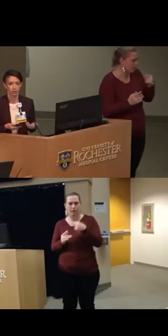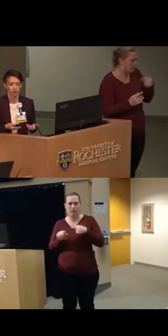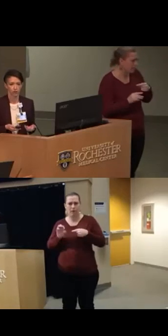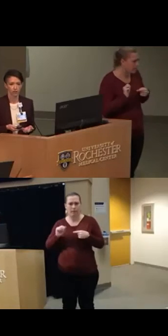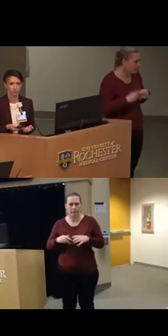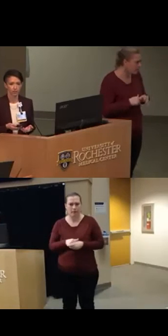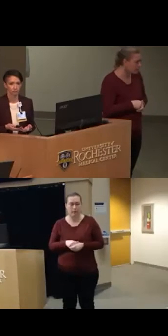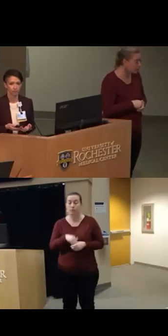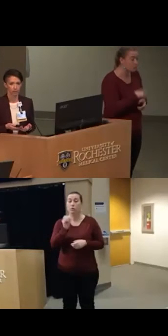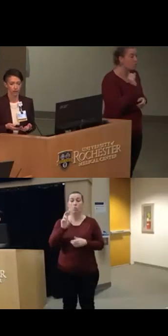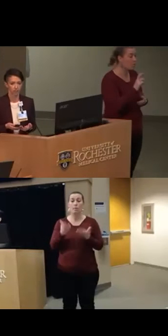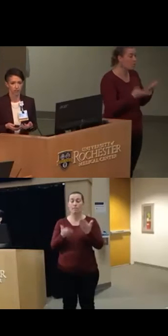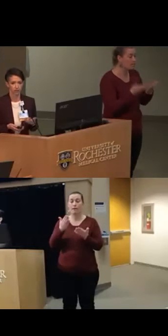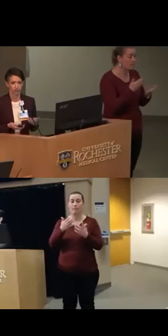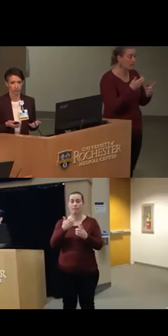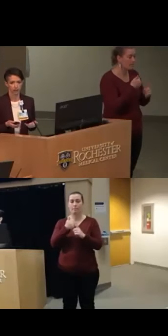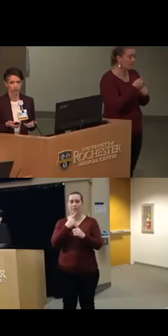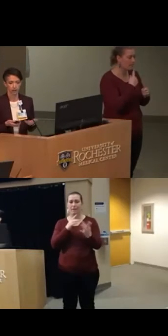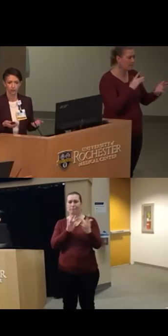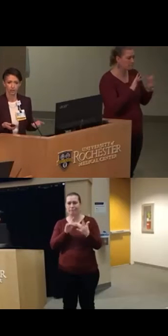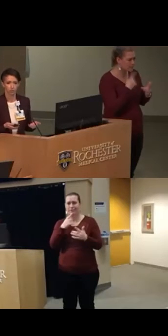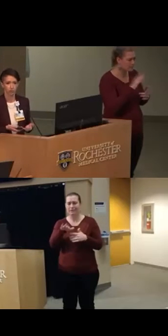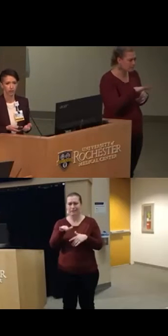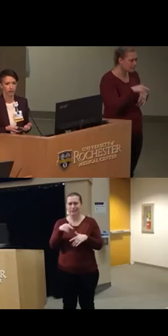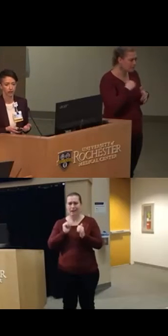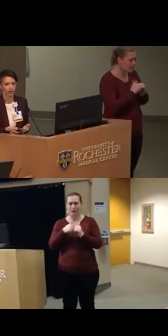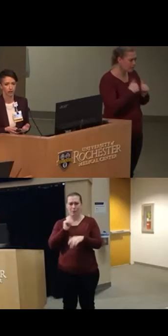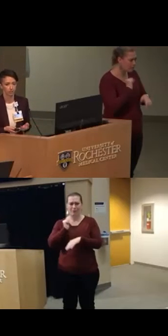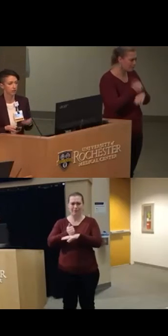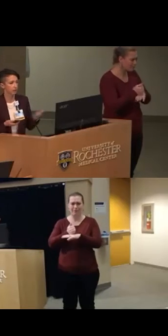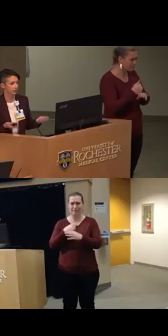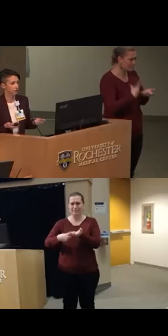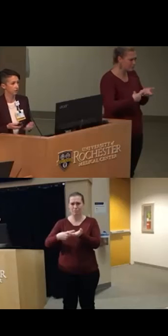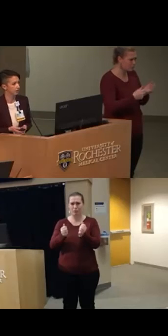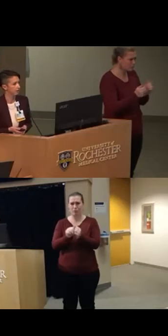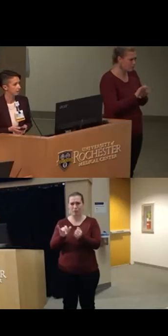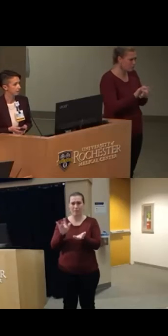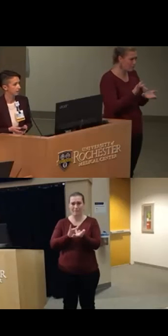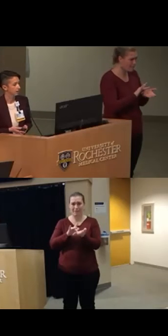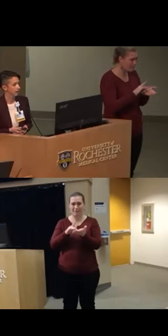do we structure a debrief for um interdisci Ary clinical team when a medical catastrophe occurred